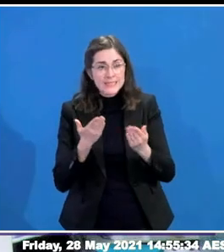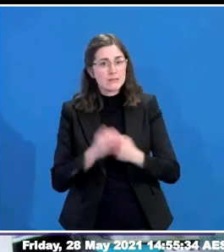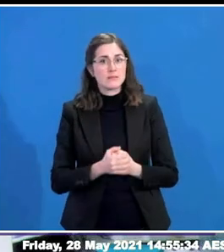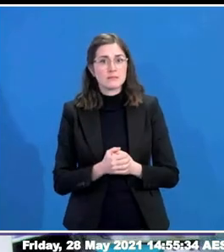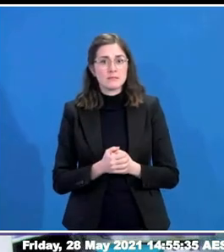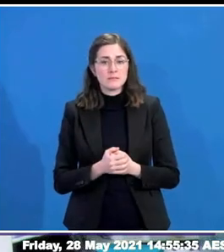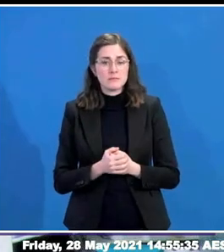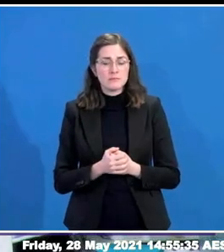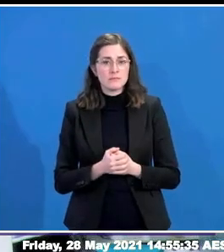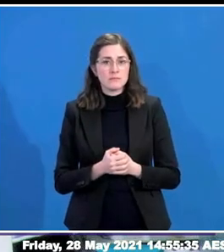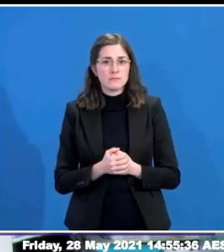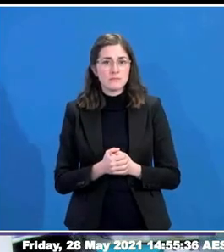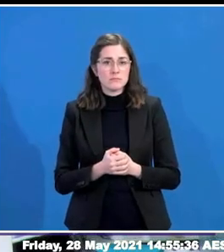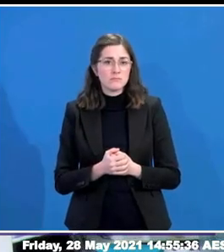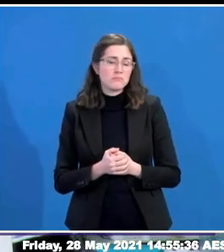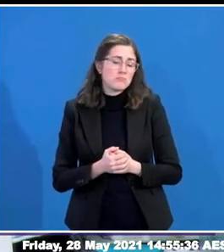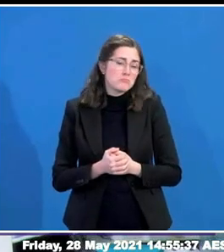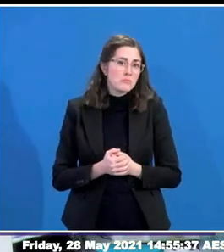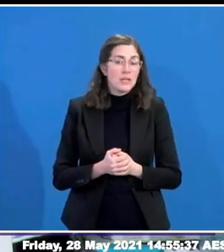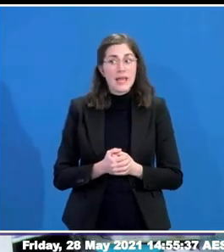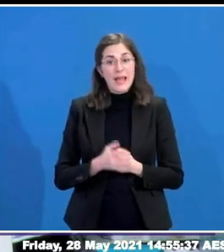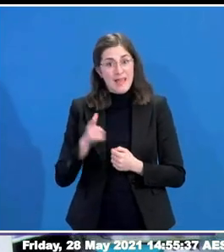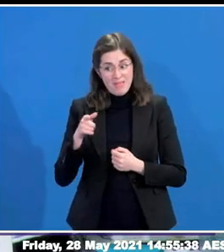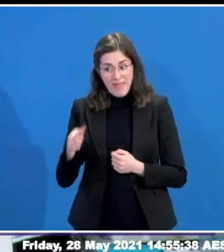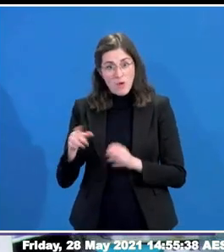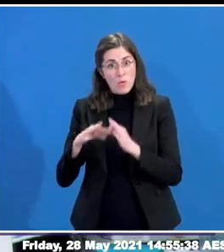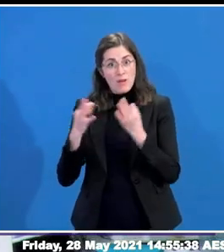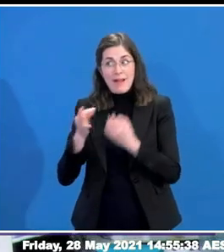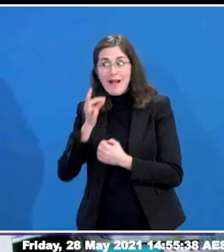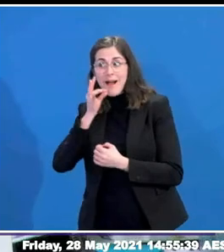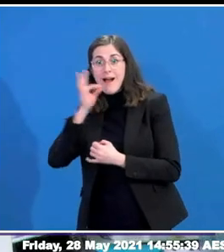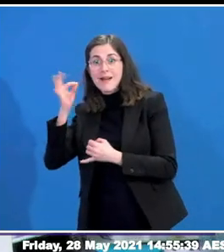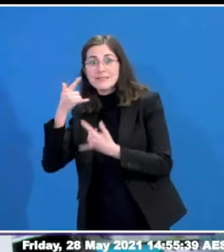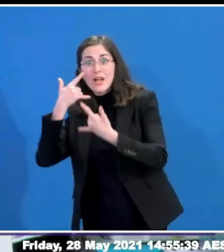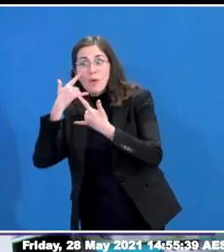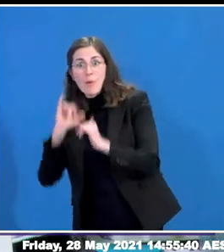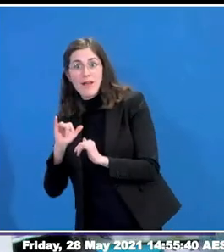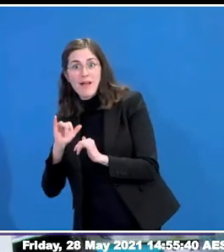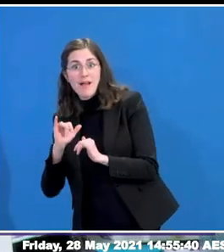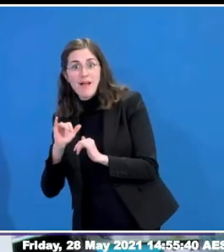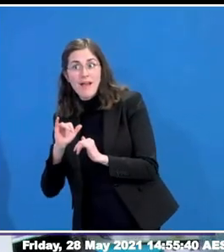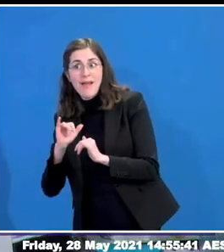that is subject to the client legal privilege of the service provider, is a contradiction in terms, isn't it?